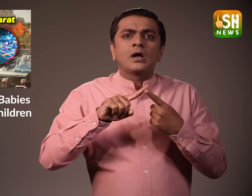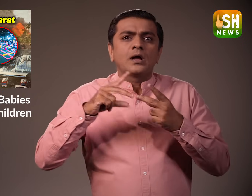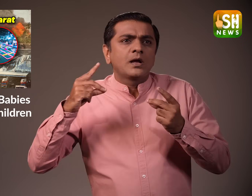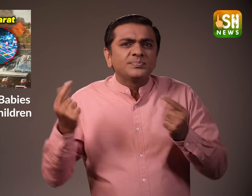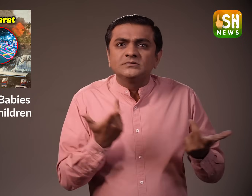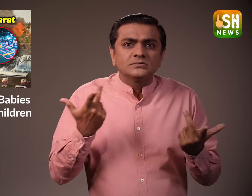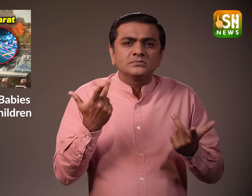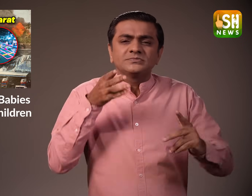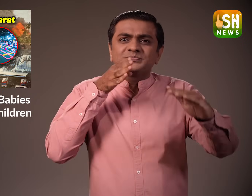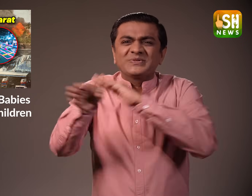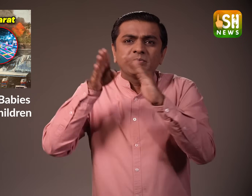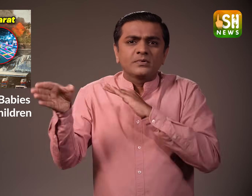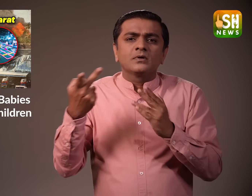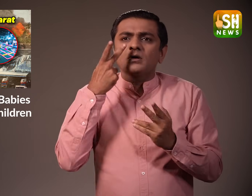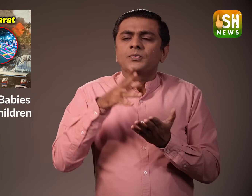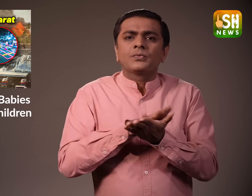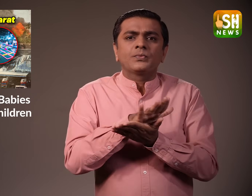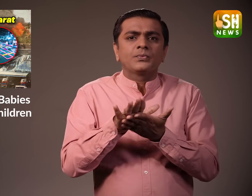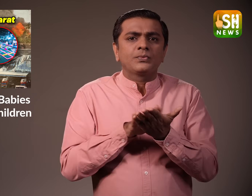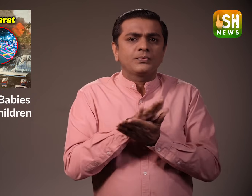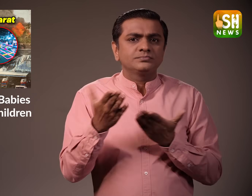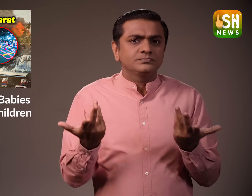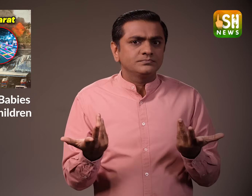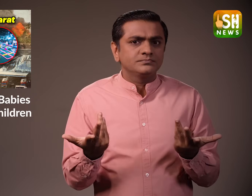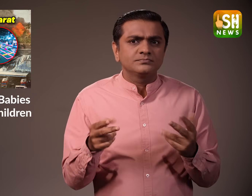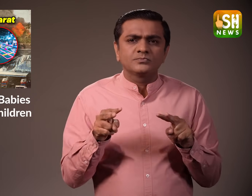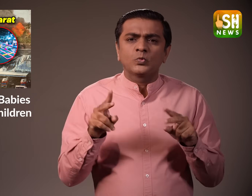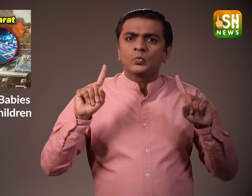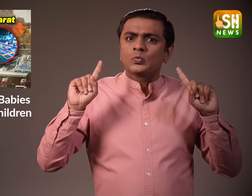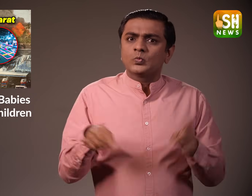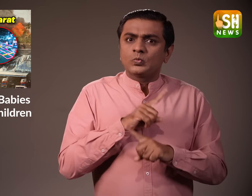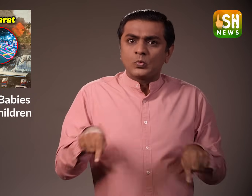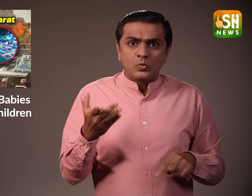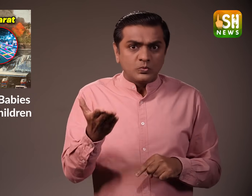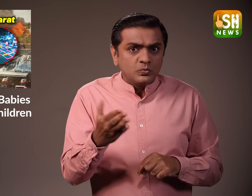When the incident occurred, all the staff members fled, abandoning everything.